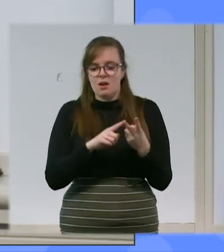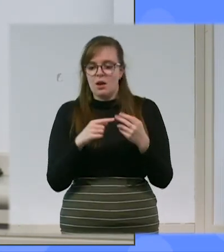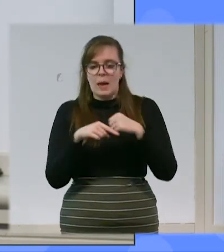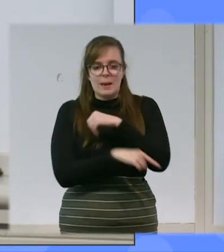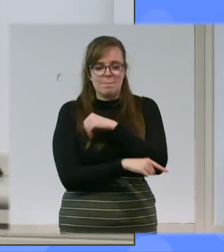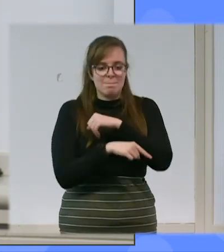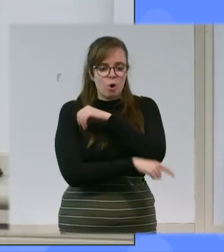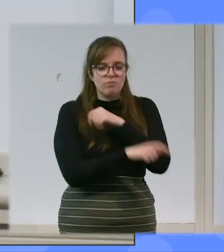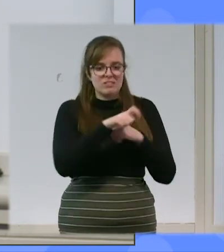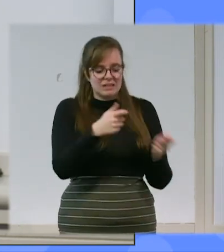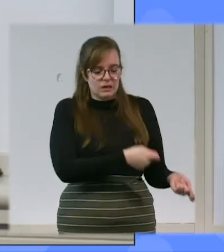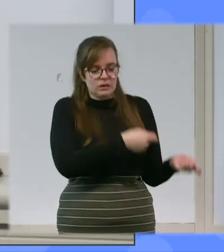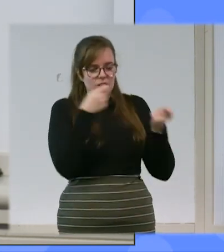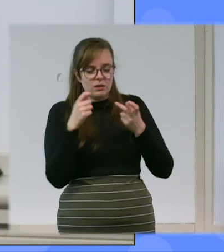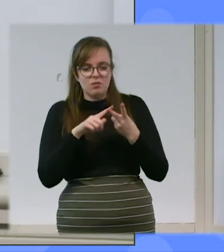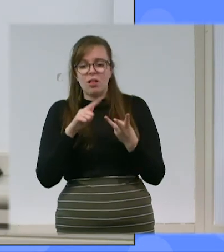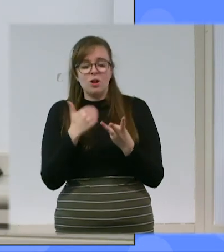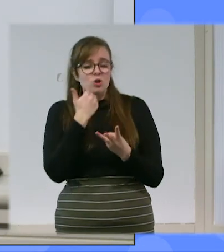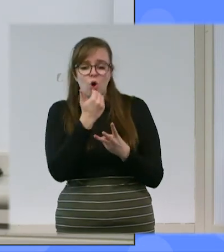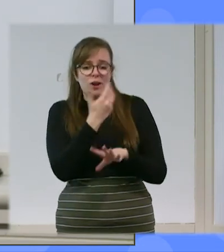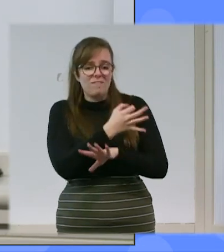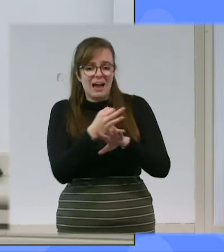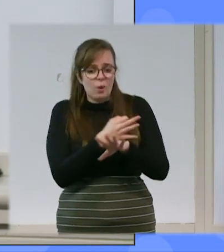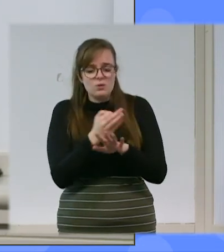are not getting enough hours so it's not just a case of how we pay people but we